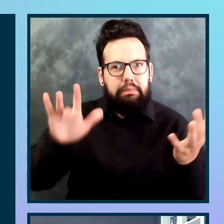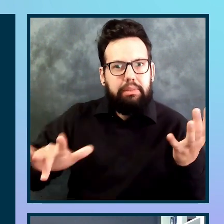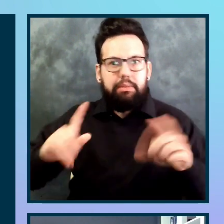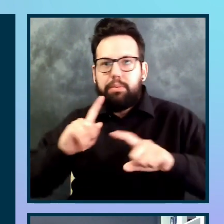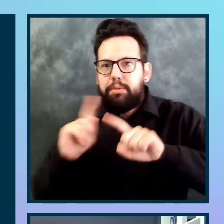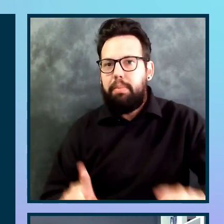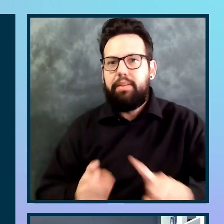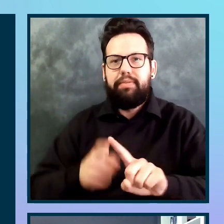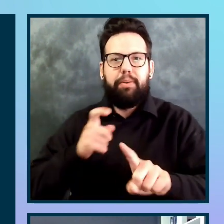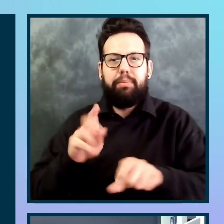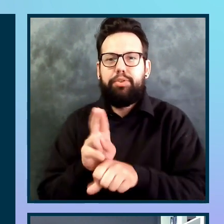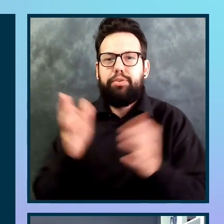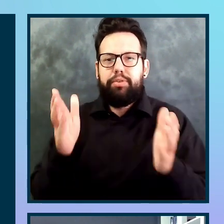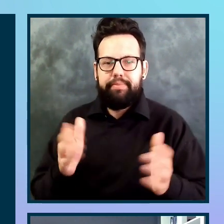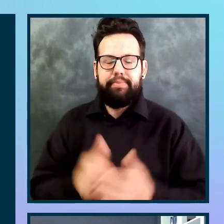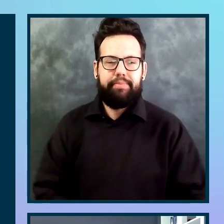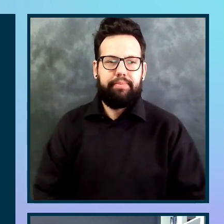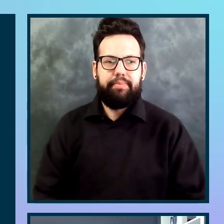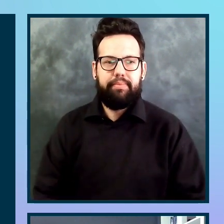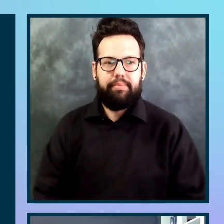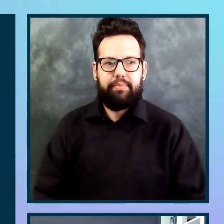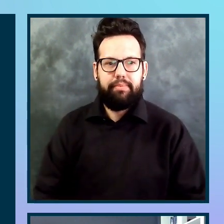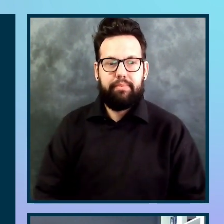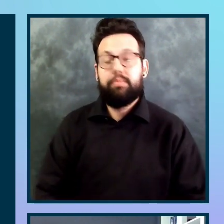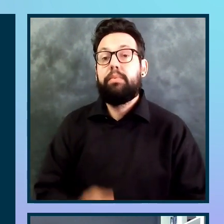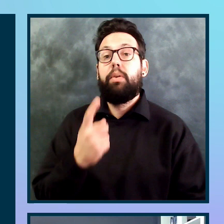One way to, that I've seen implemented that fixes this,